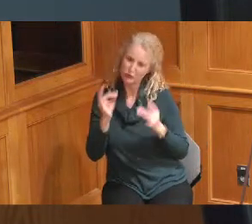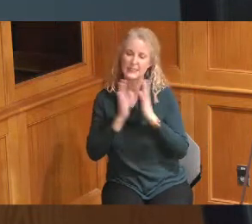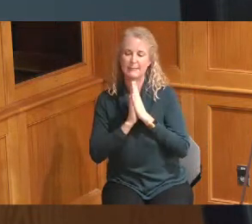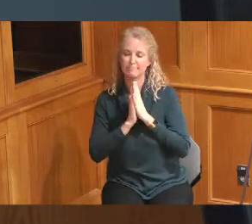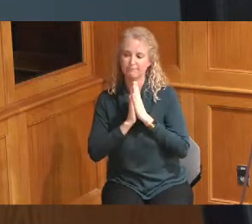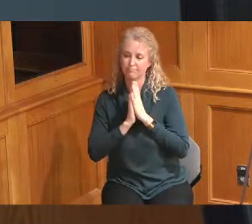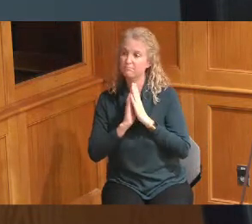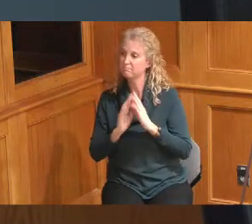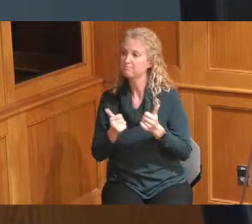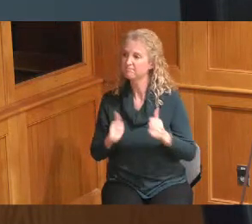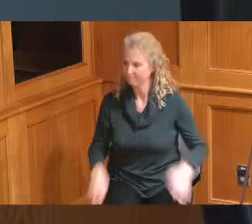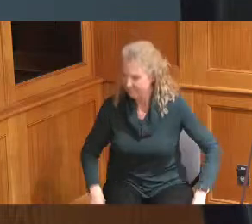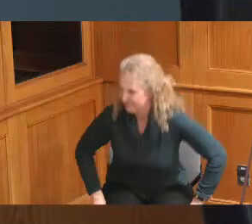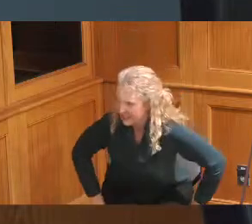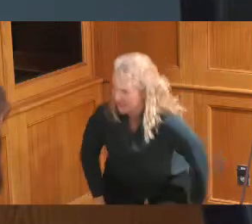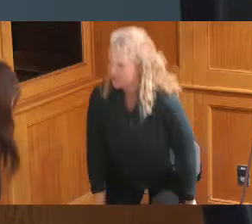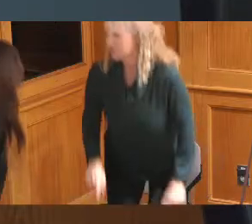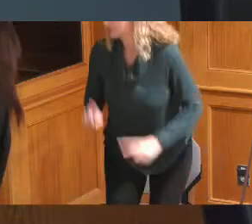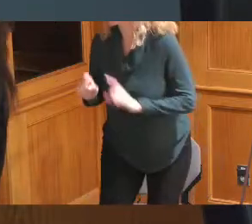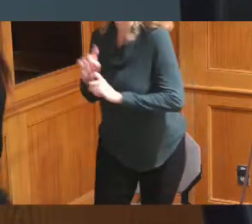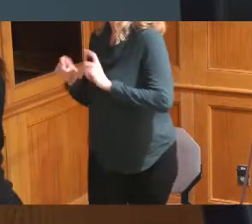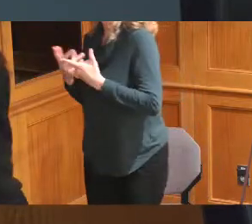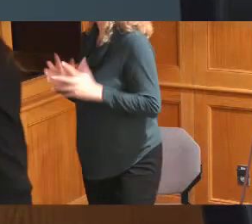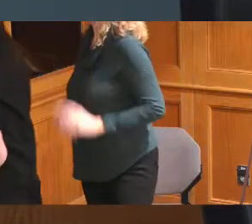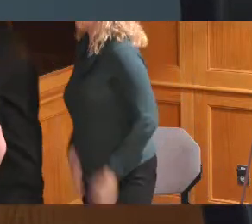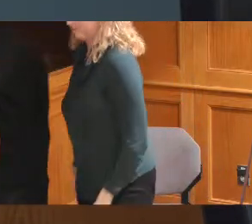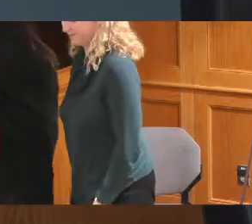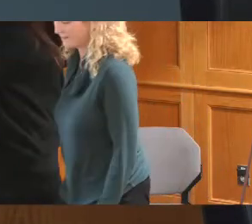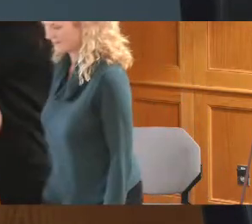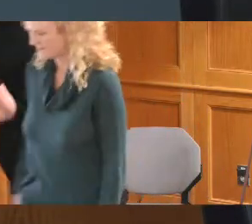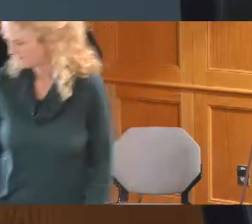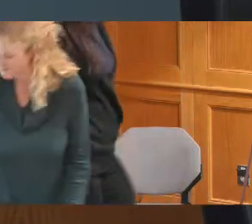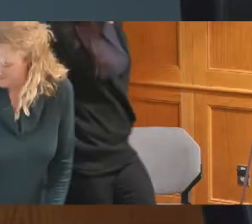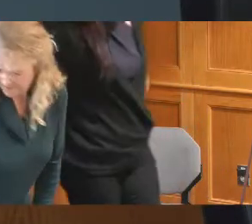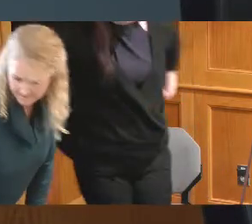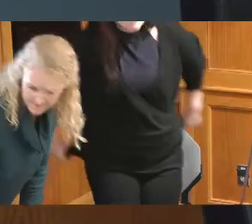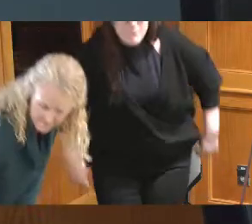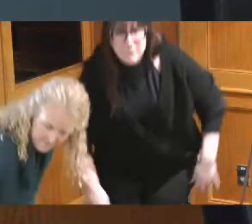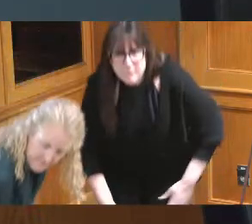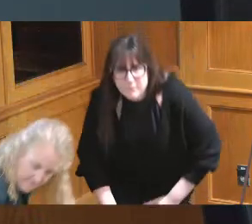at the federal government so I just every time we think about the impacts of what's going on I